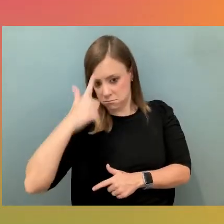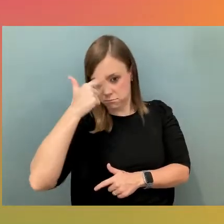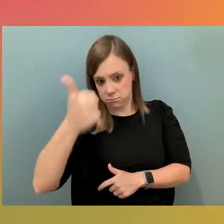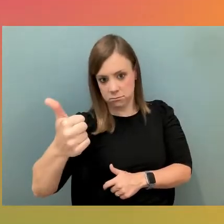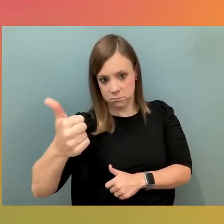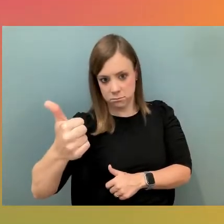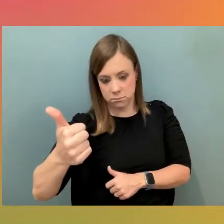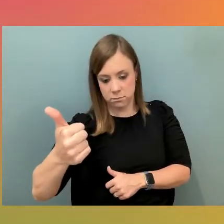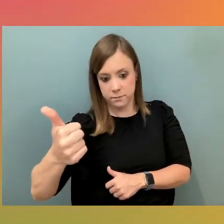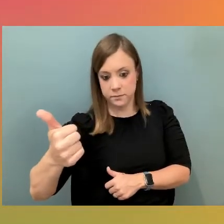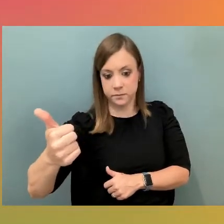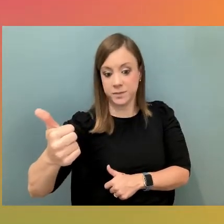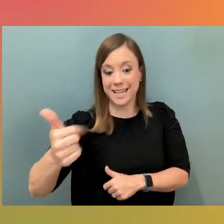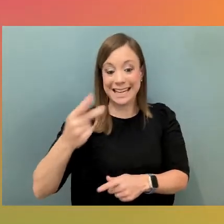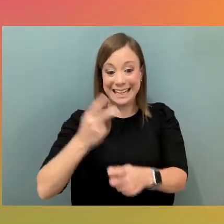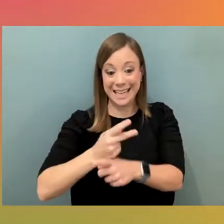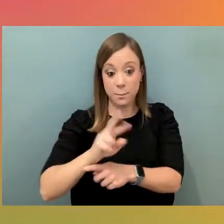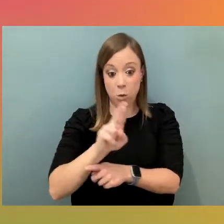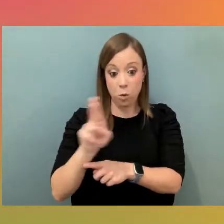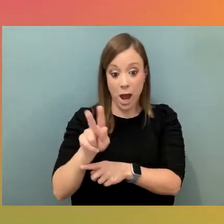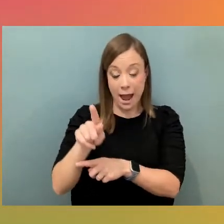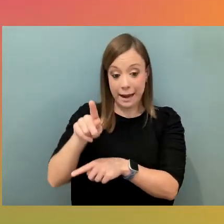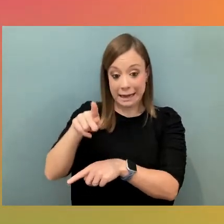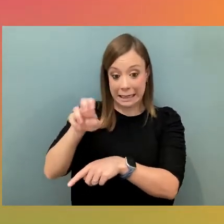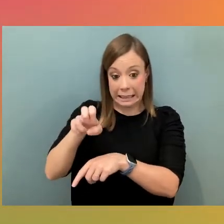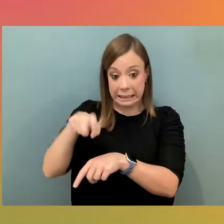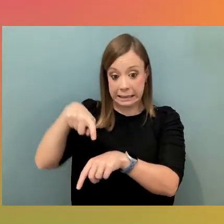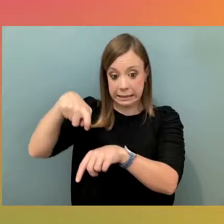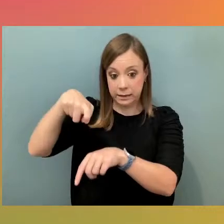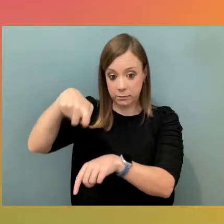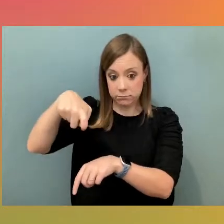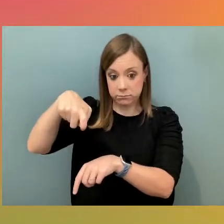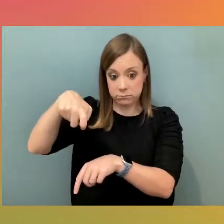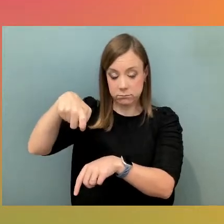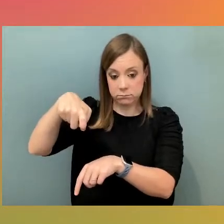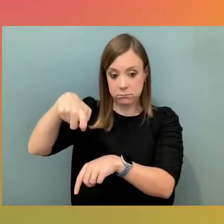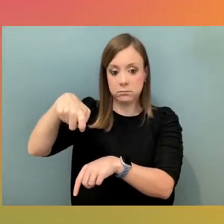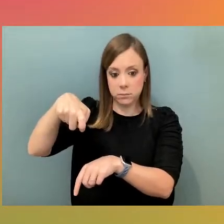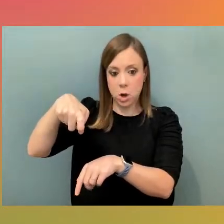TURNING YOUR CHEST TOWARDS THE SKY, KEEPING YOUR RIGHT KNEE